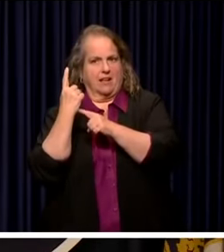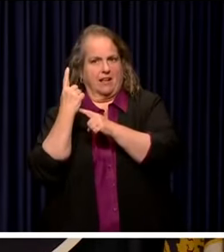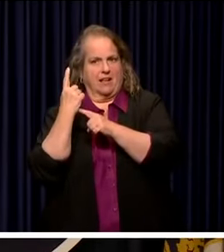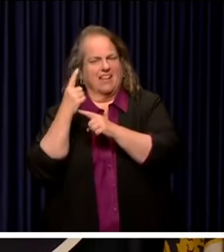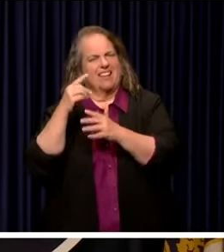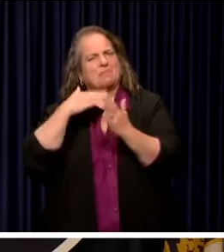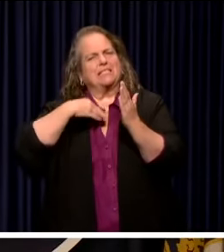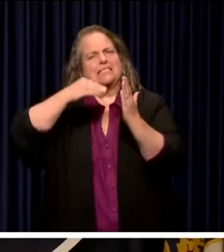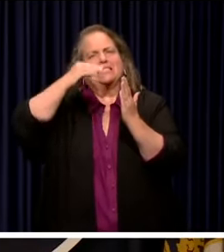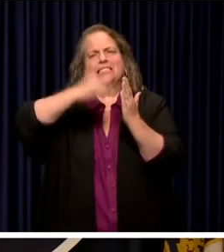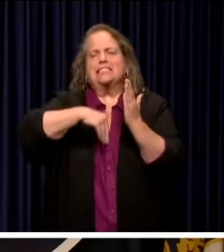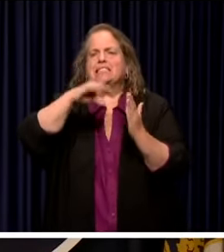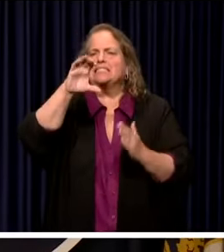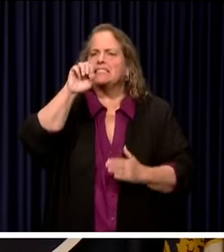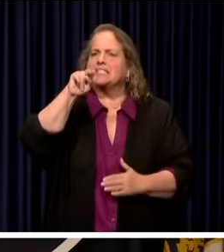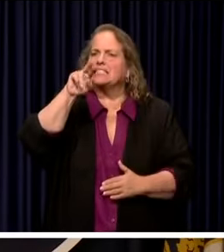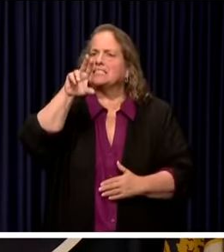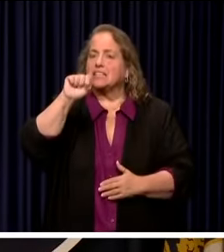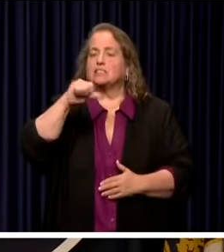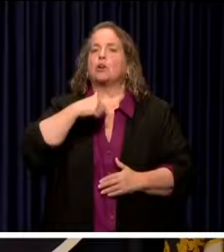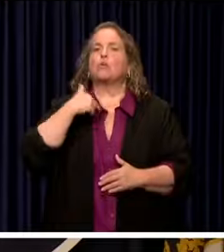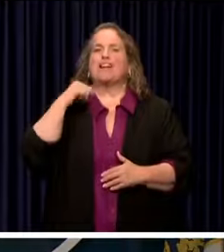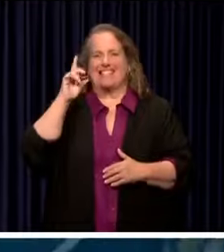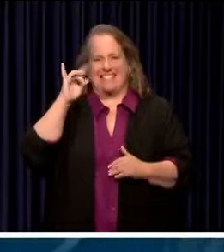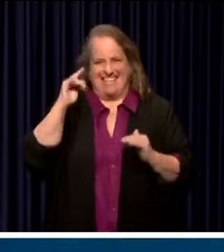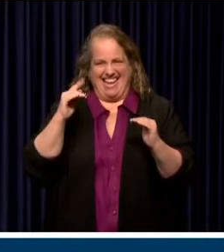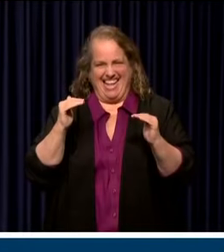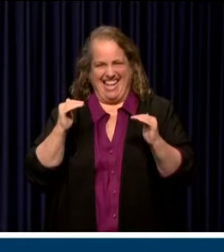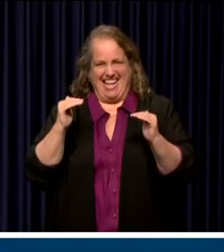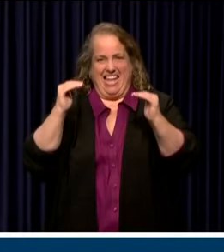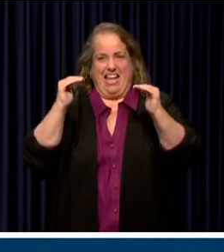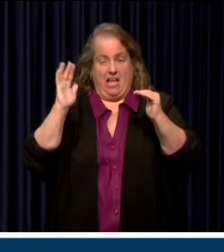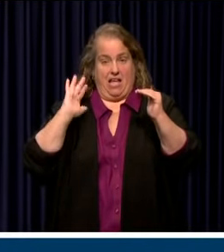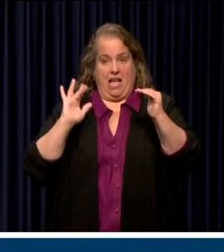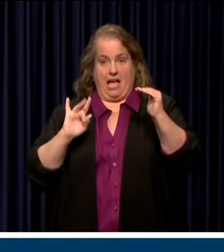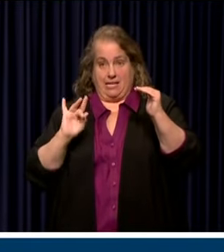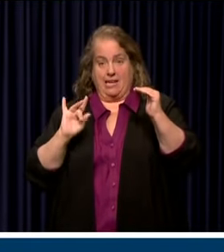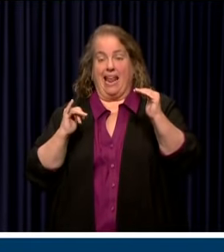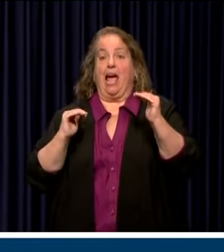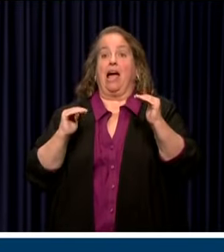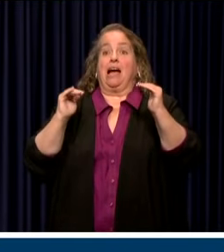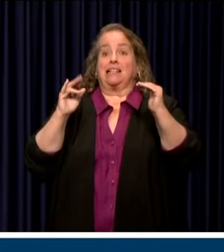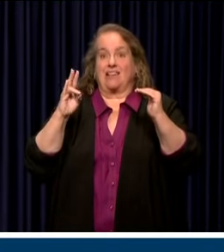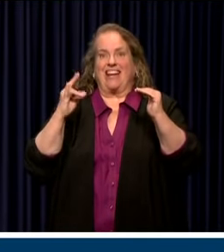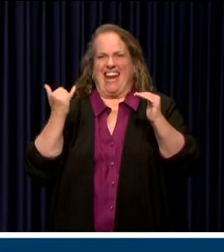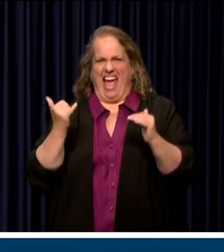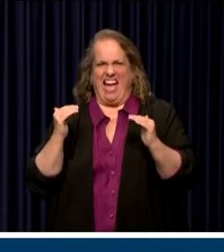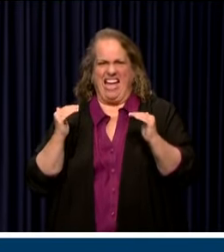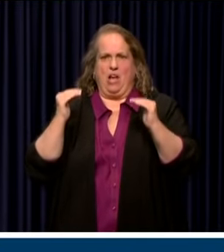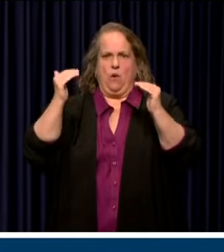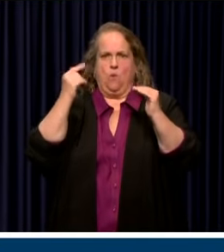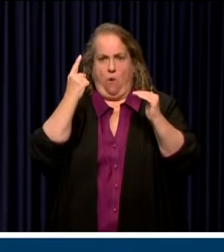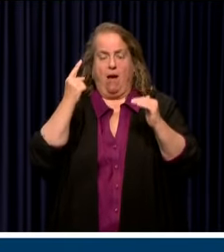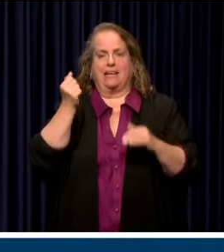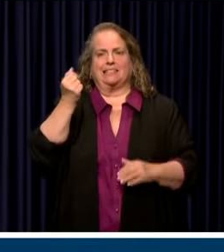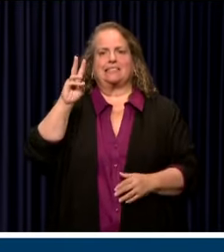DOING, AND THEY WANT TO DO THEM, TOO, THIS IS THE TYPE OF POSITIVE SOCIAL PRESSURE THAT HELPS US SAVE LIVES.